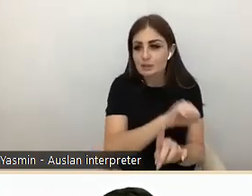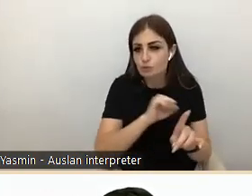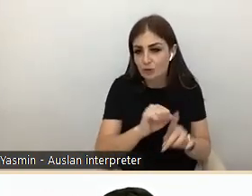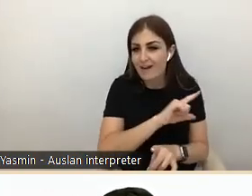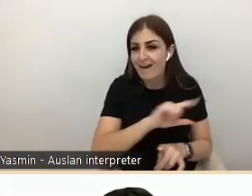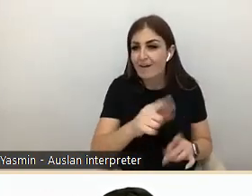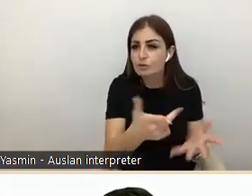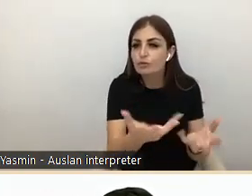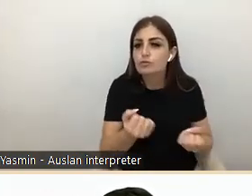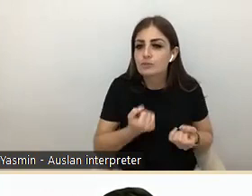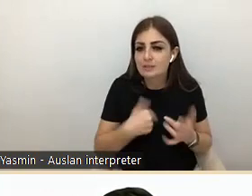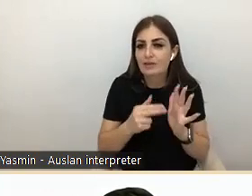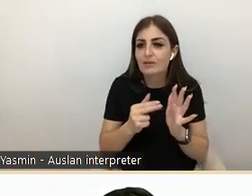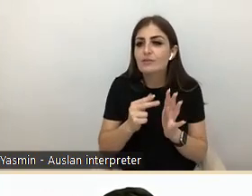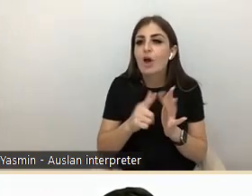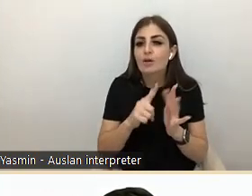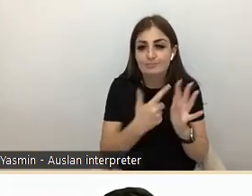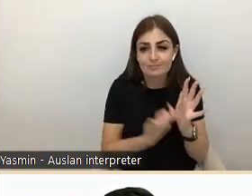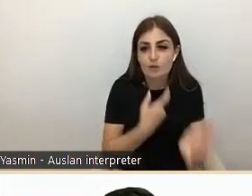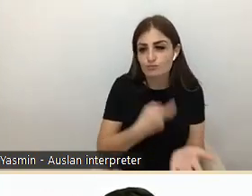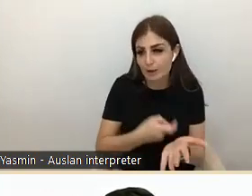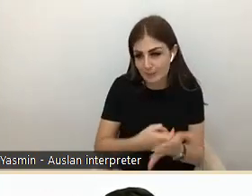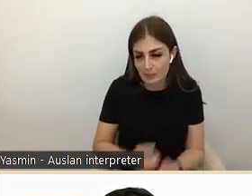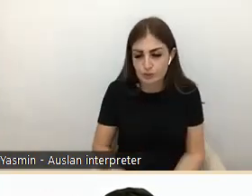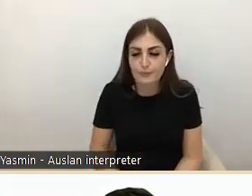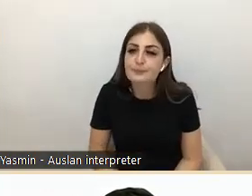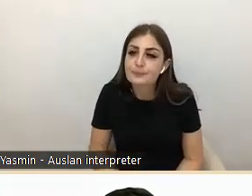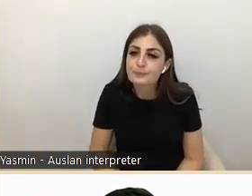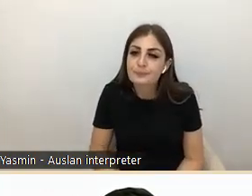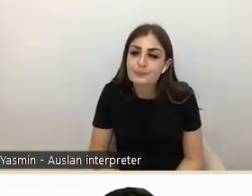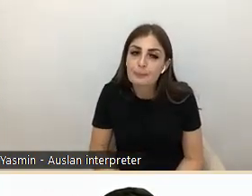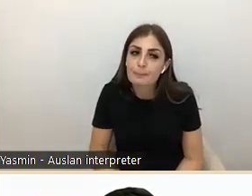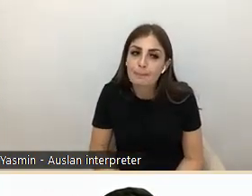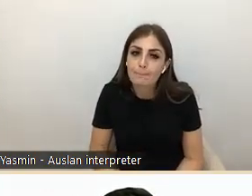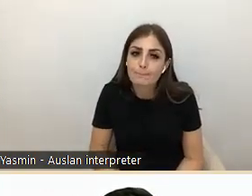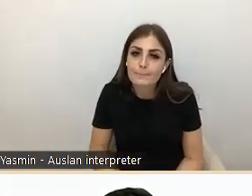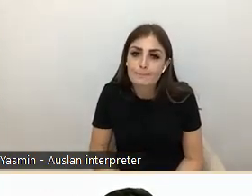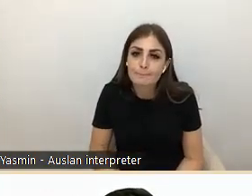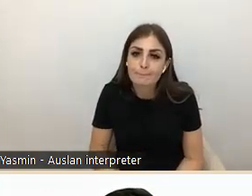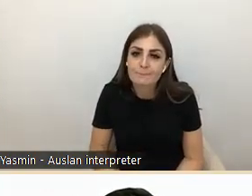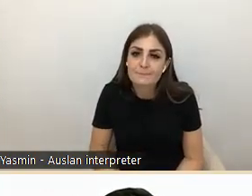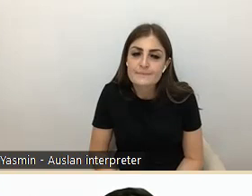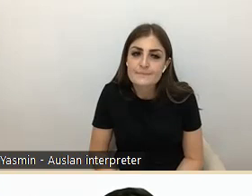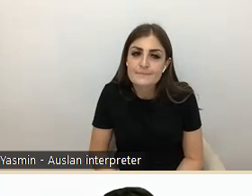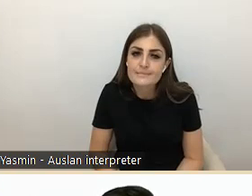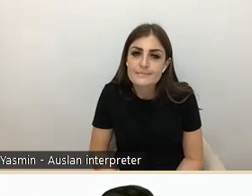received the Independent Expert's recommendation.